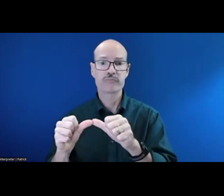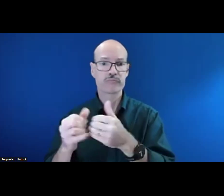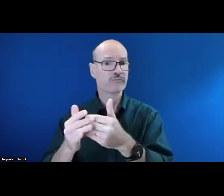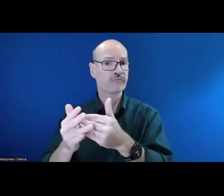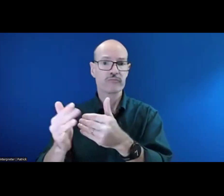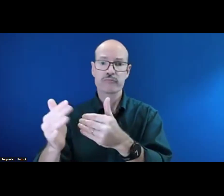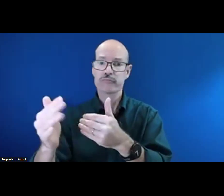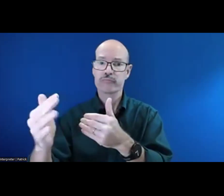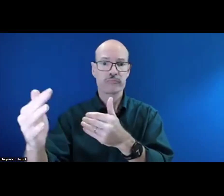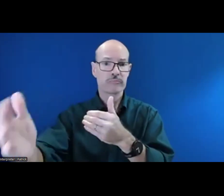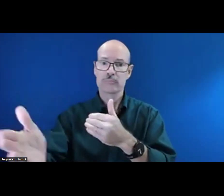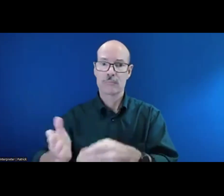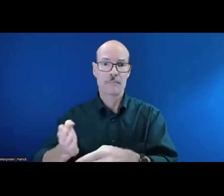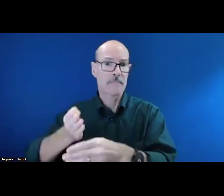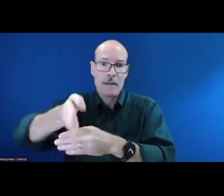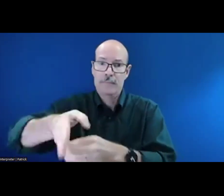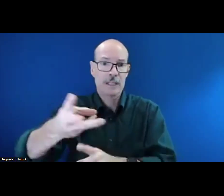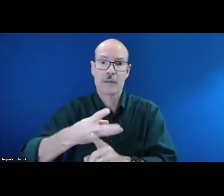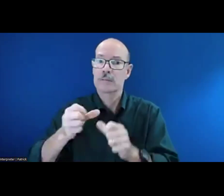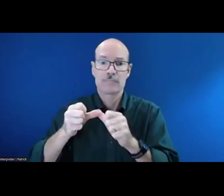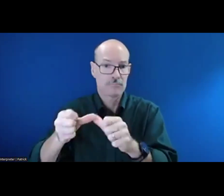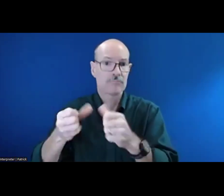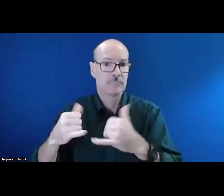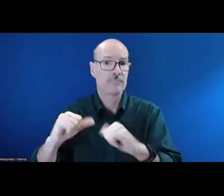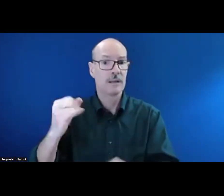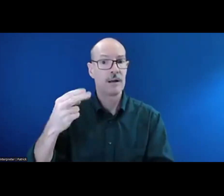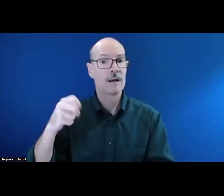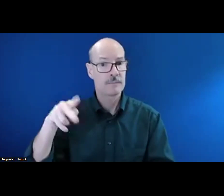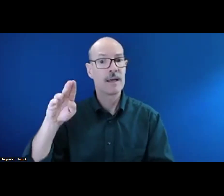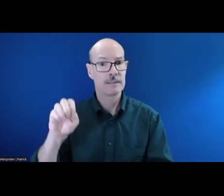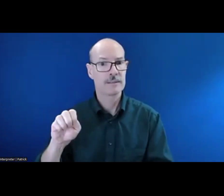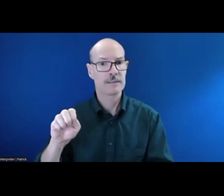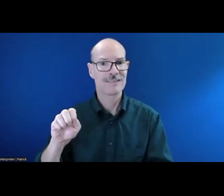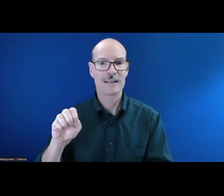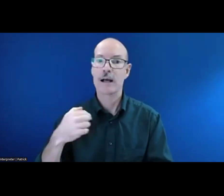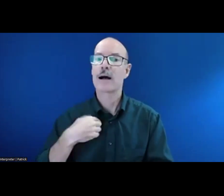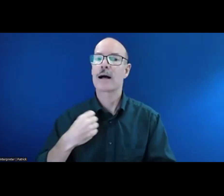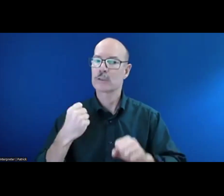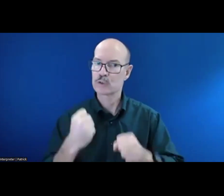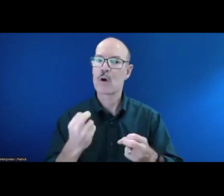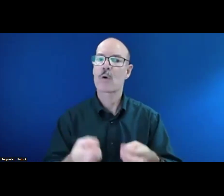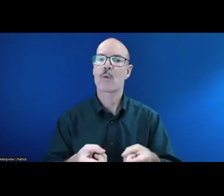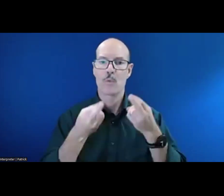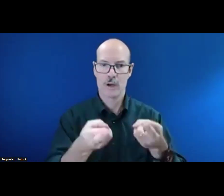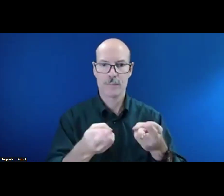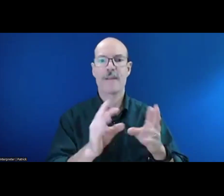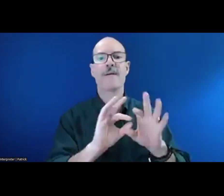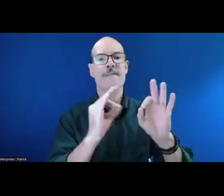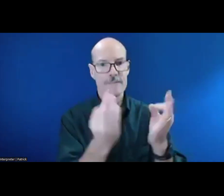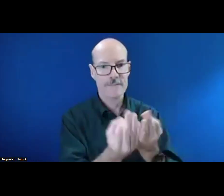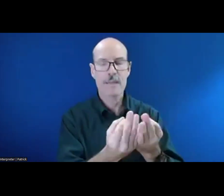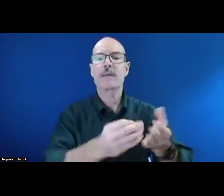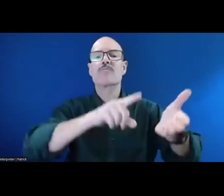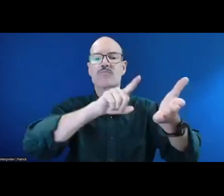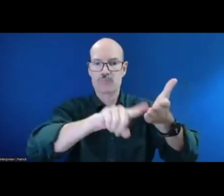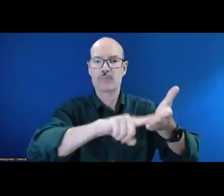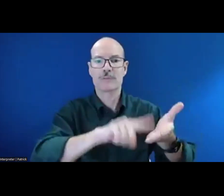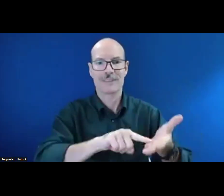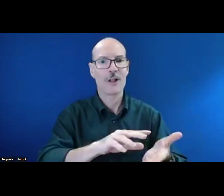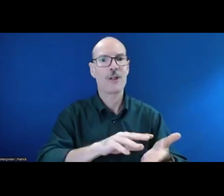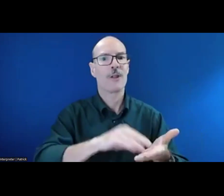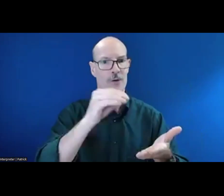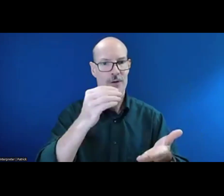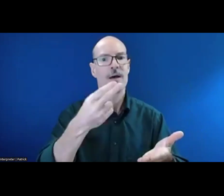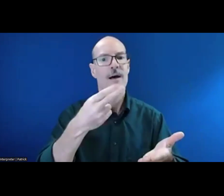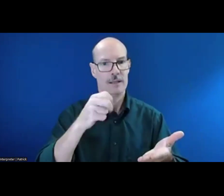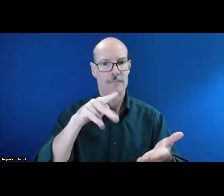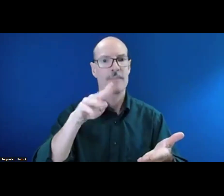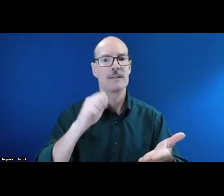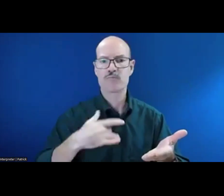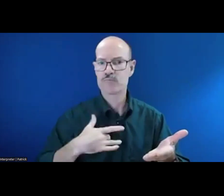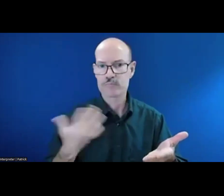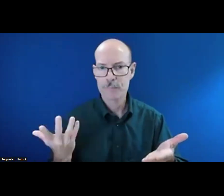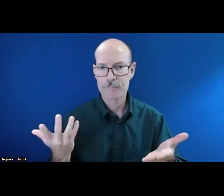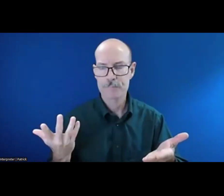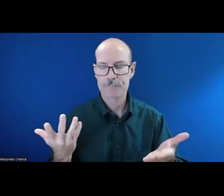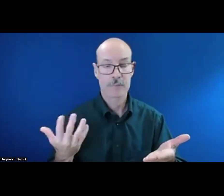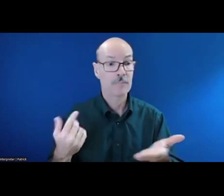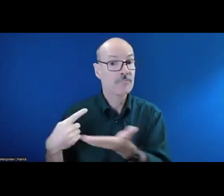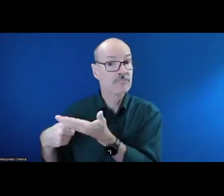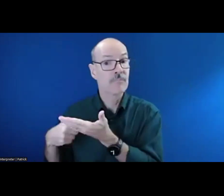But really, I would strongly recommend to family members to learn about Hospice, whether it be with conversations with other people who have tried Hospice and/or your medical provider.